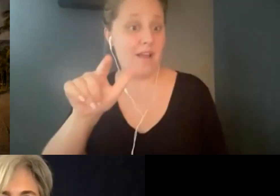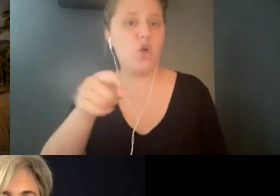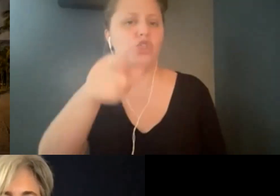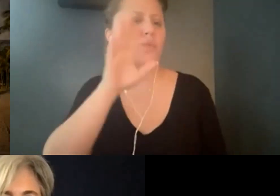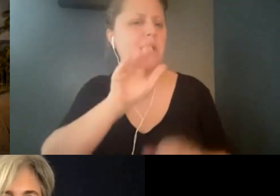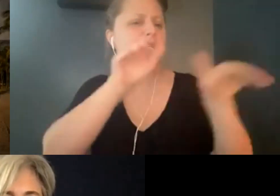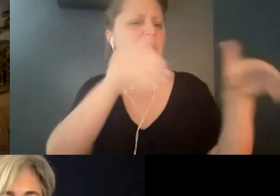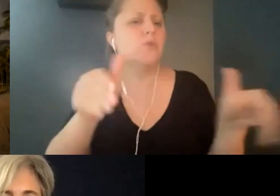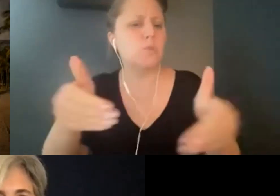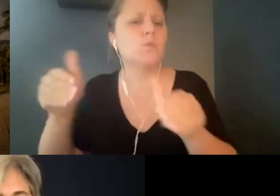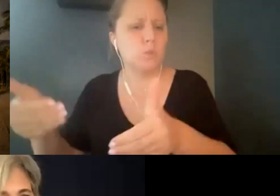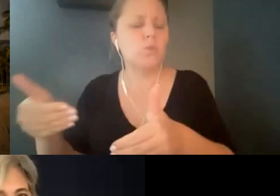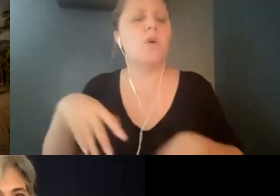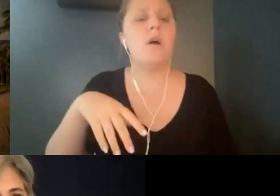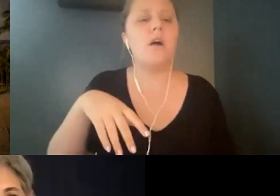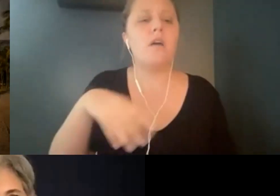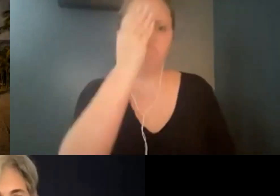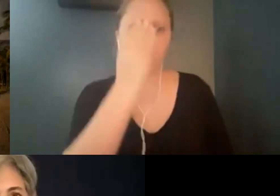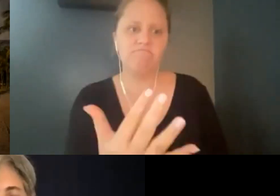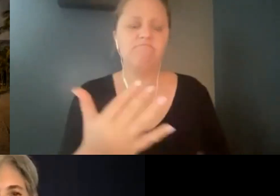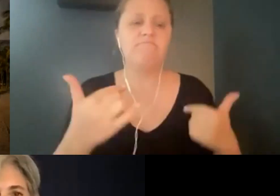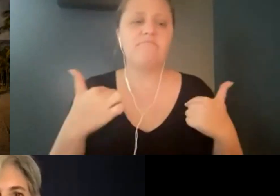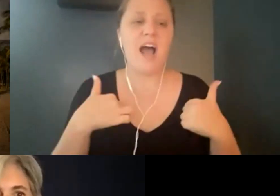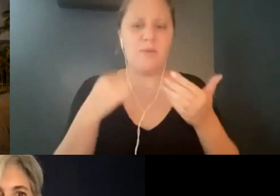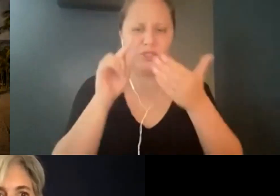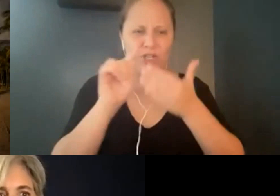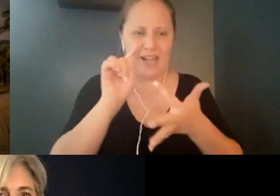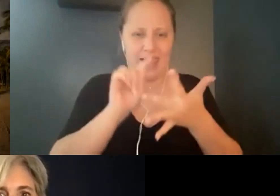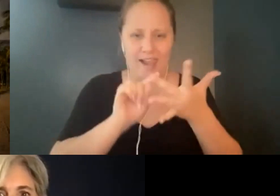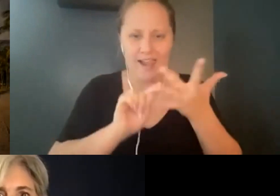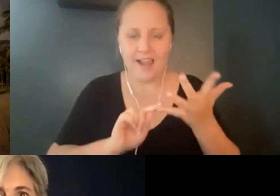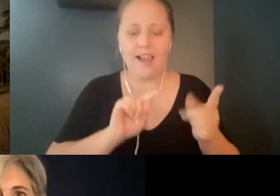I will let you know I've been checking. We had unfortunately a couple of our